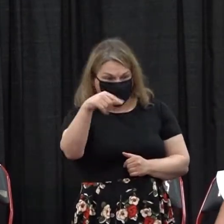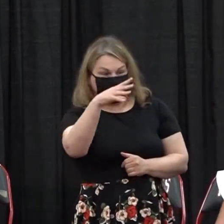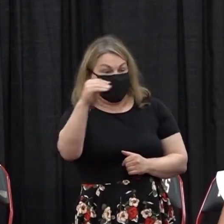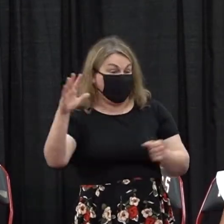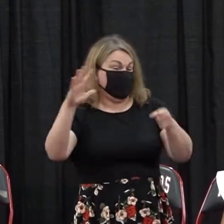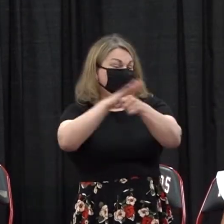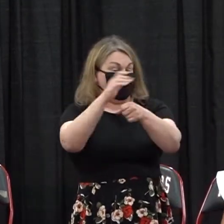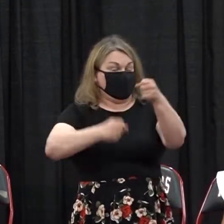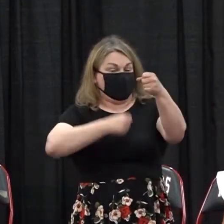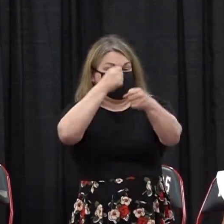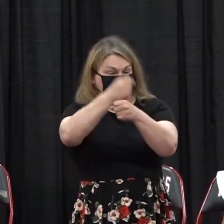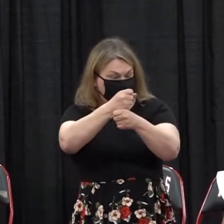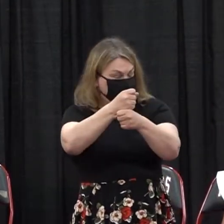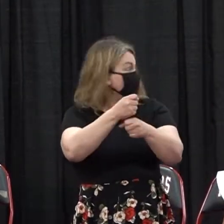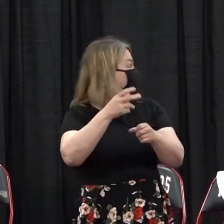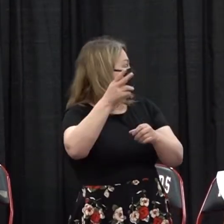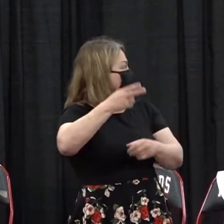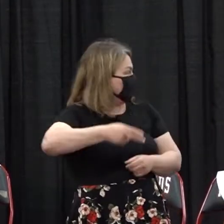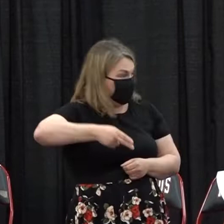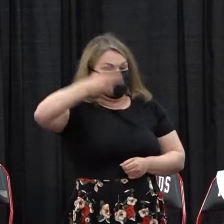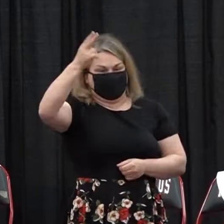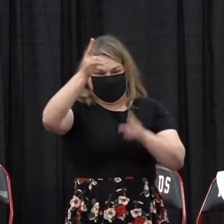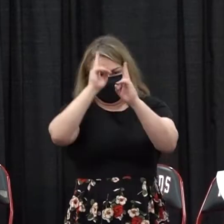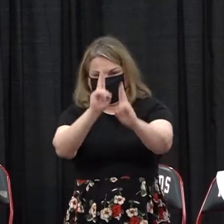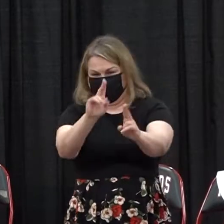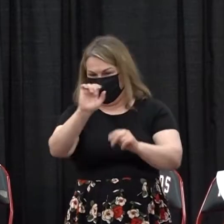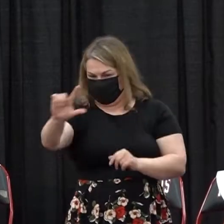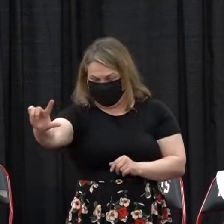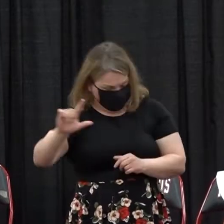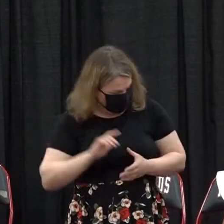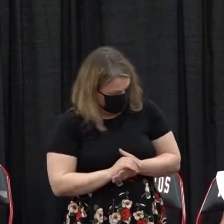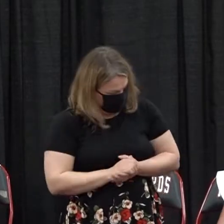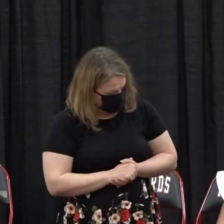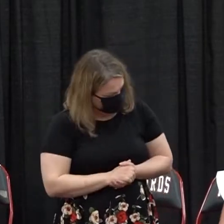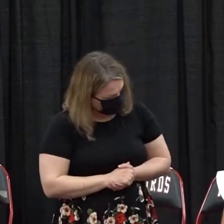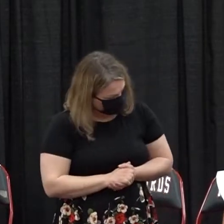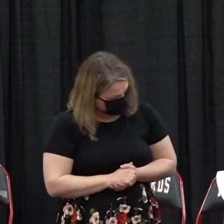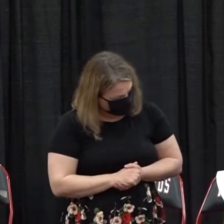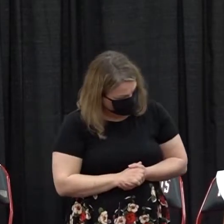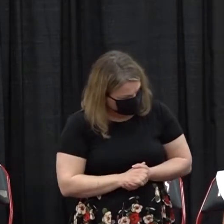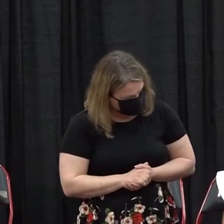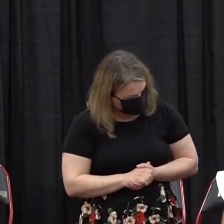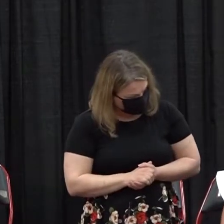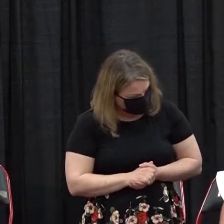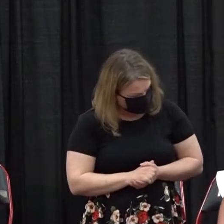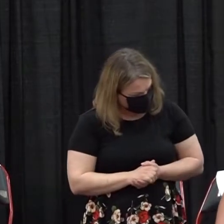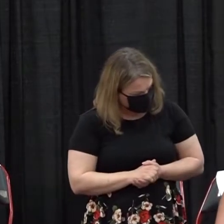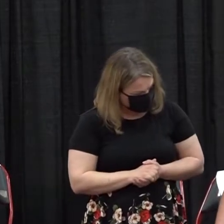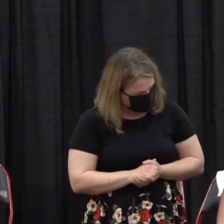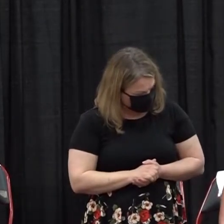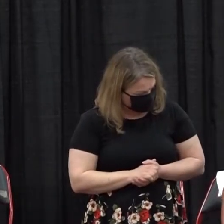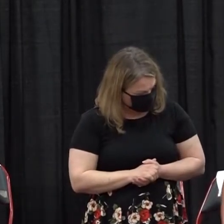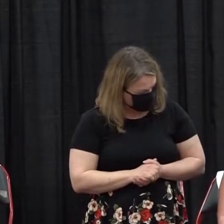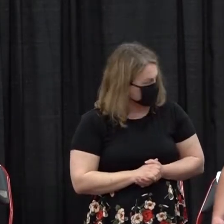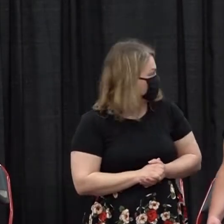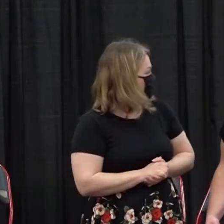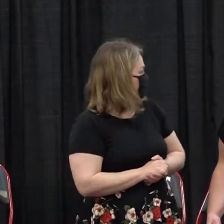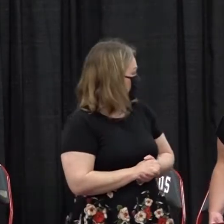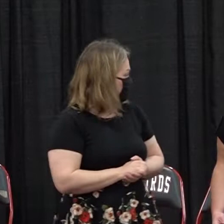Next we'll be looking at fourth quarter and full year high honor roll.